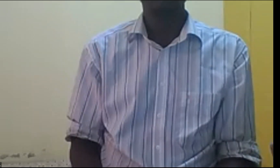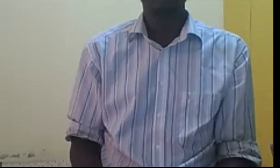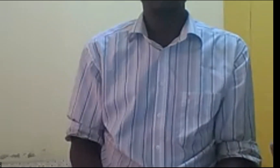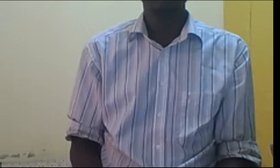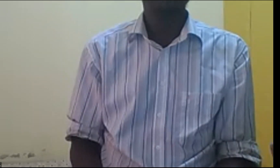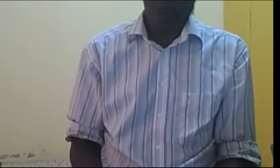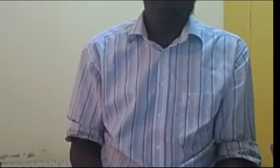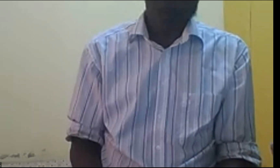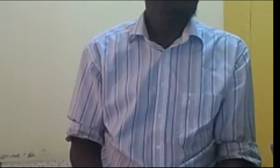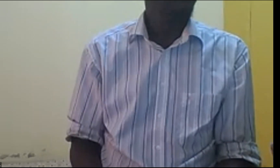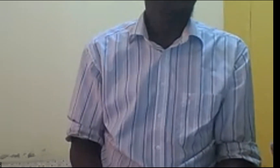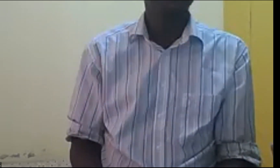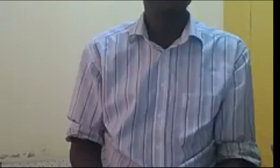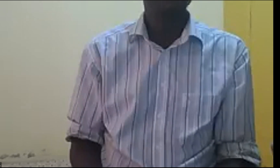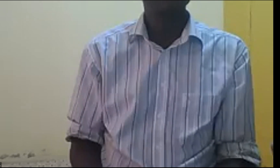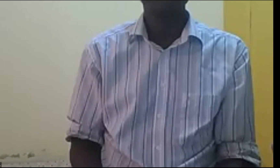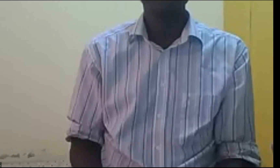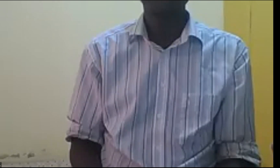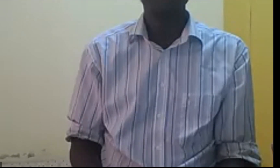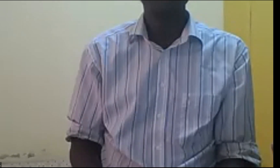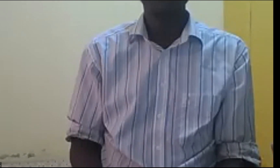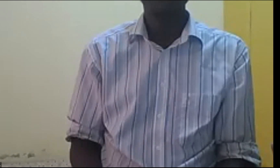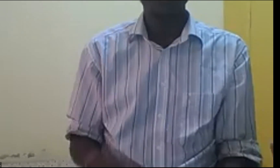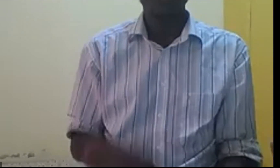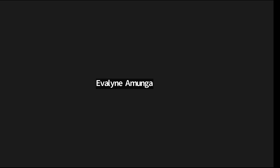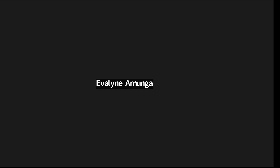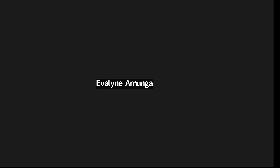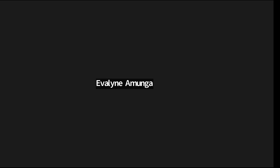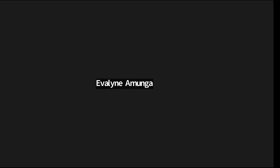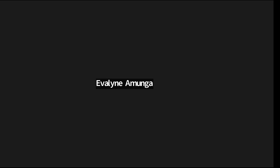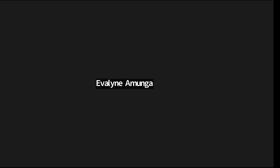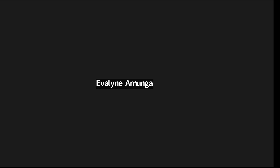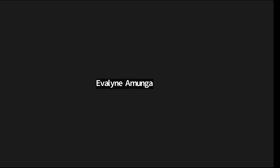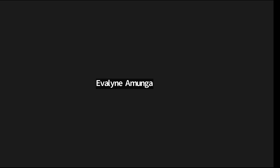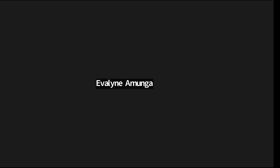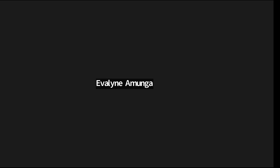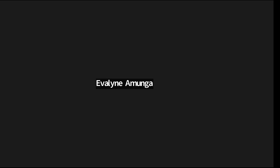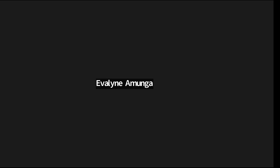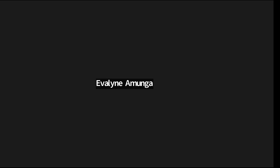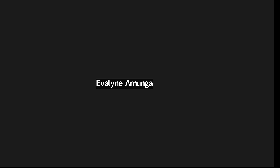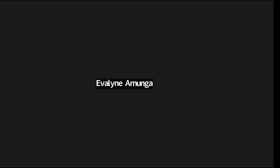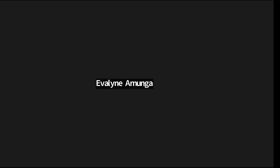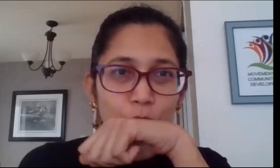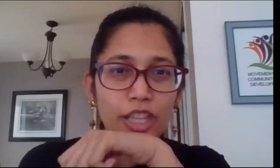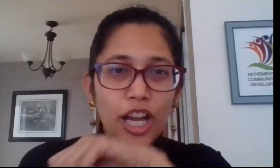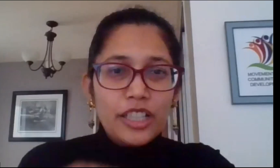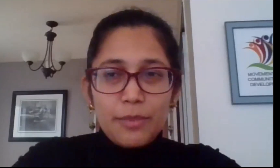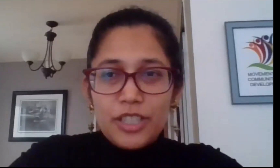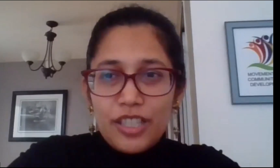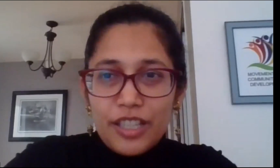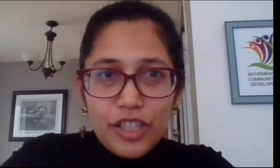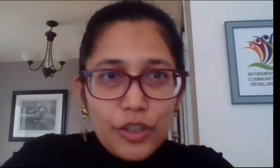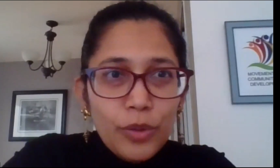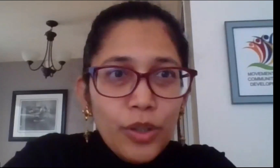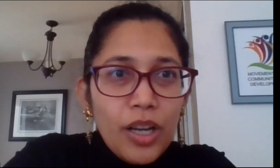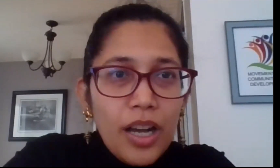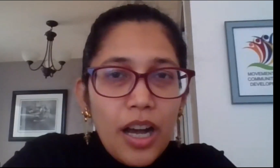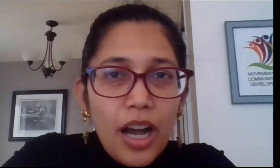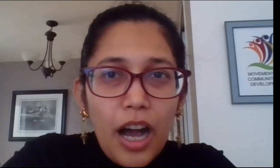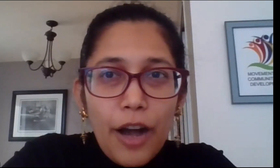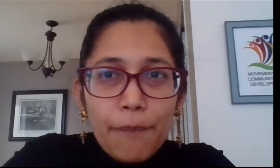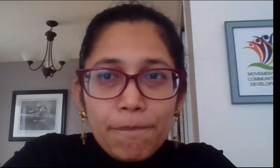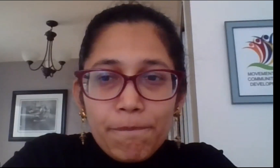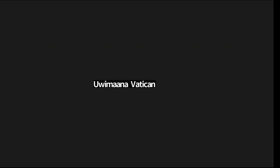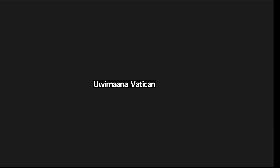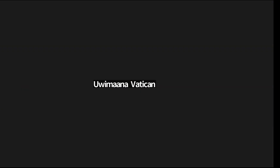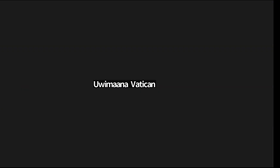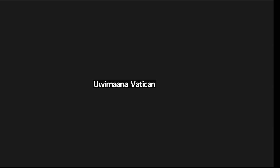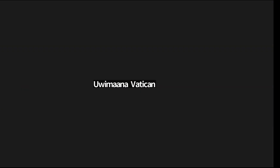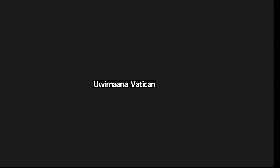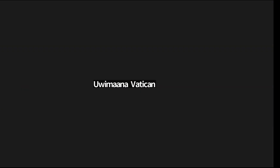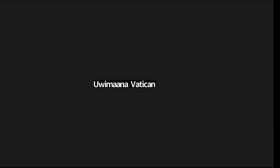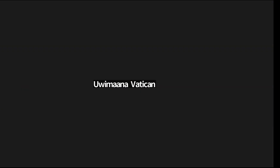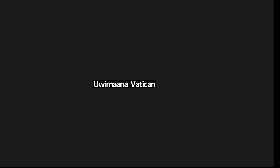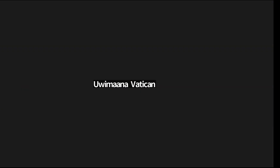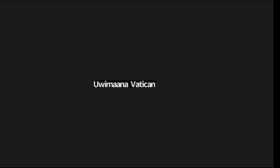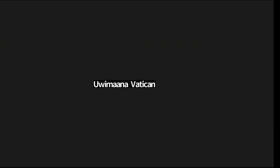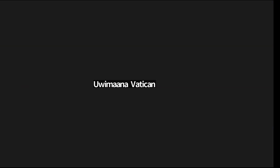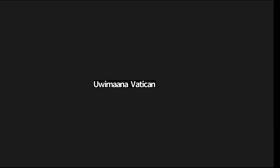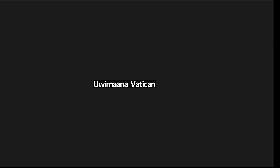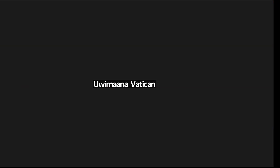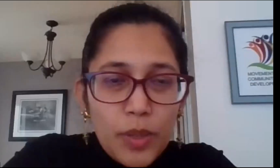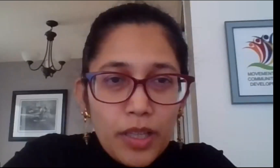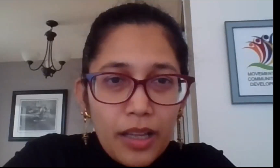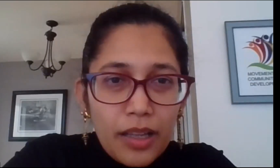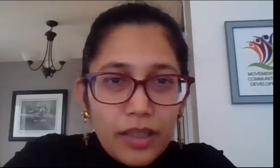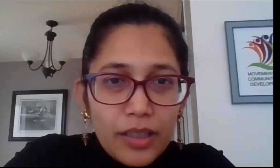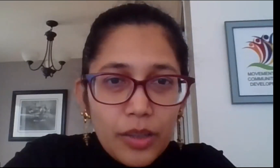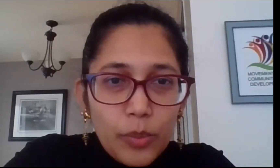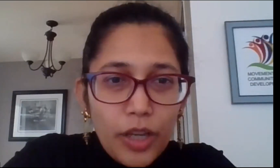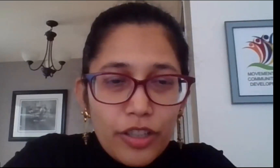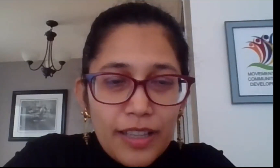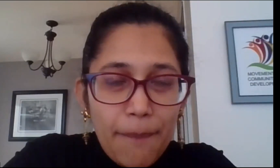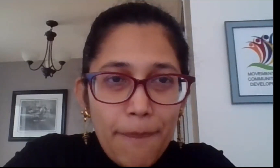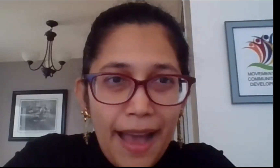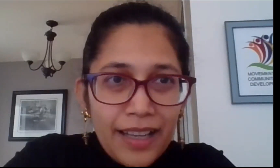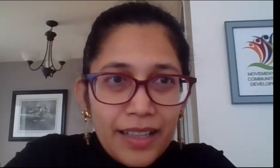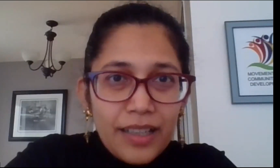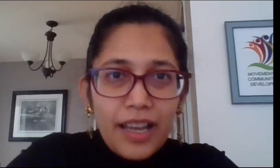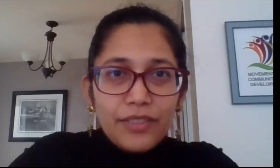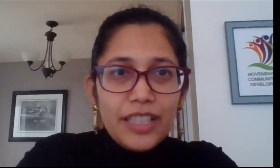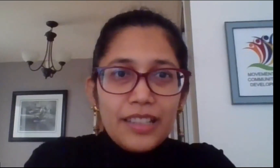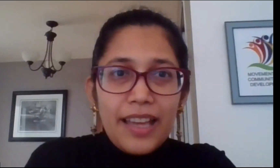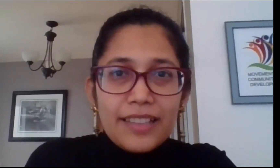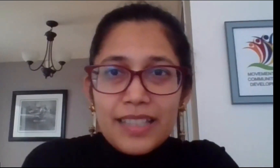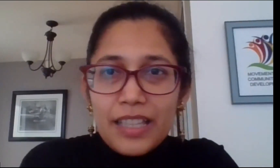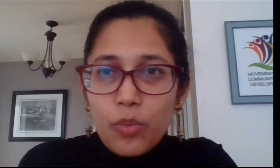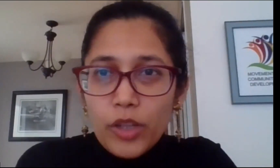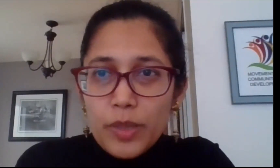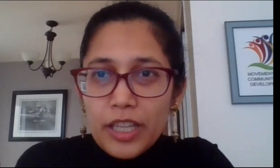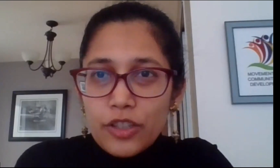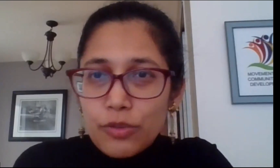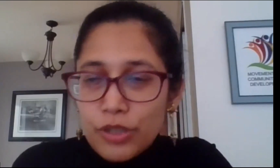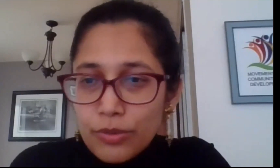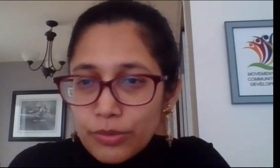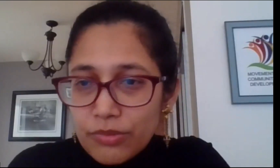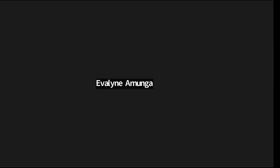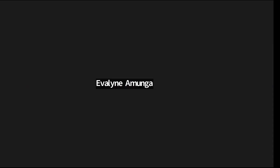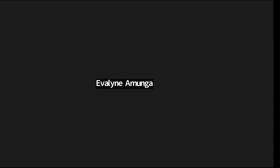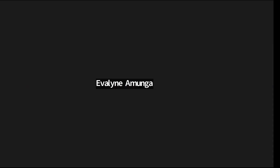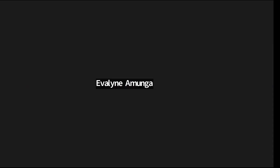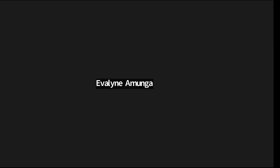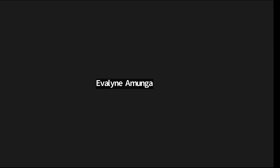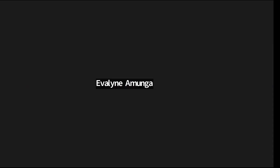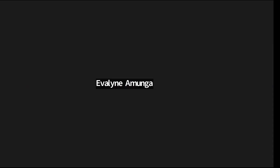None of us, I think we are here today, or even people who are not here today can see at this point or at any point, that we don't want to be inclusive of people with disability should not be a part of the work that we do I should not be you know channelizing their creativity to tackle